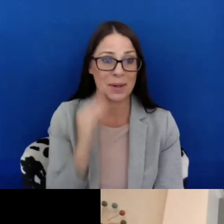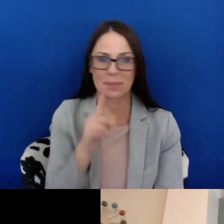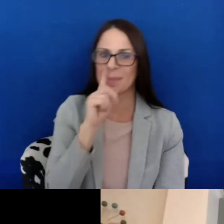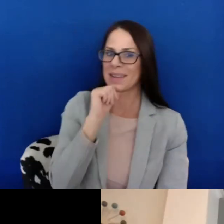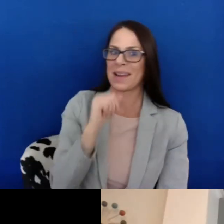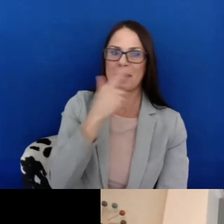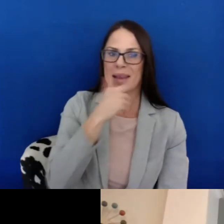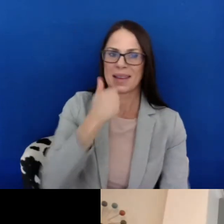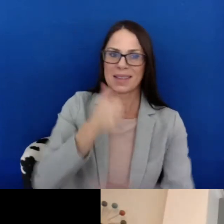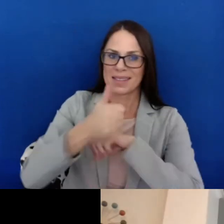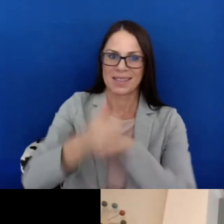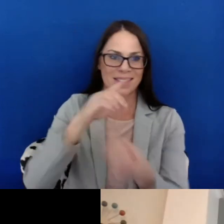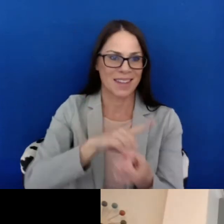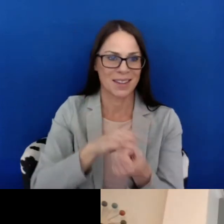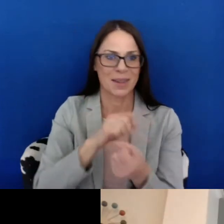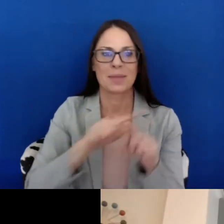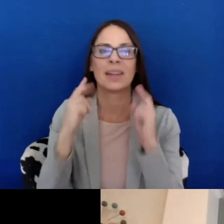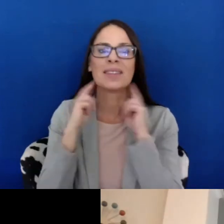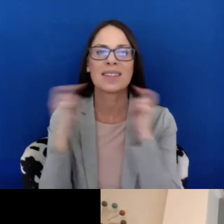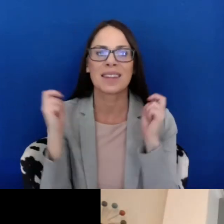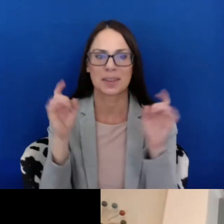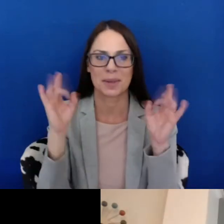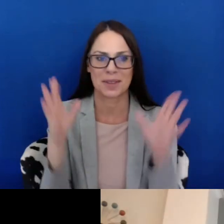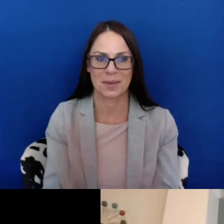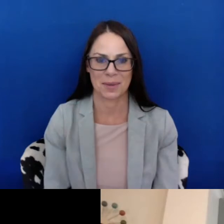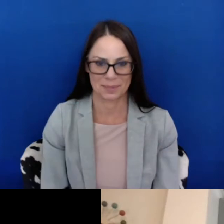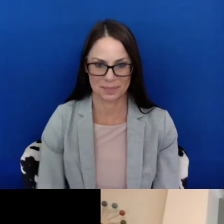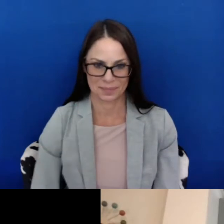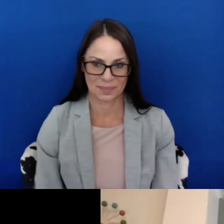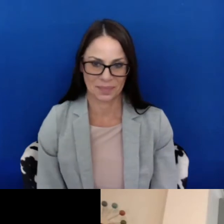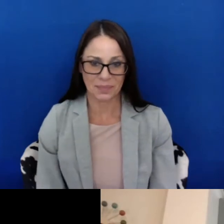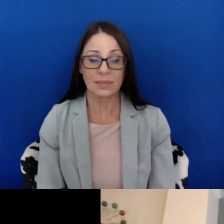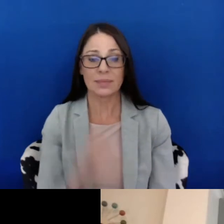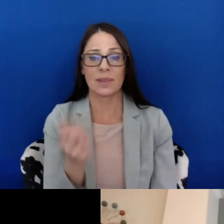but tonsillectomies are just terrible. 15:51:27 Dr Dorian says Scott the scholarly